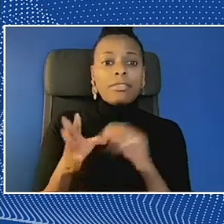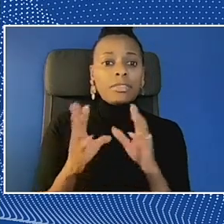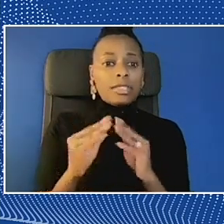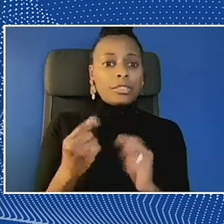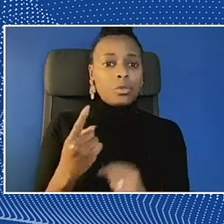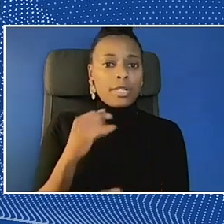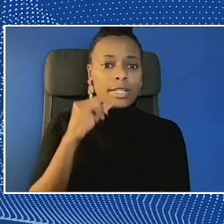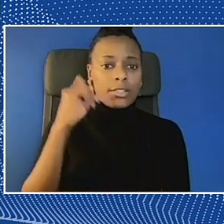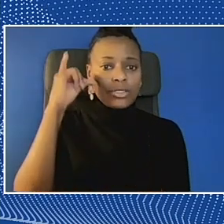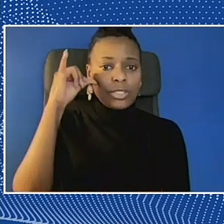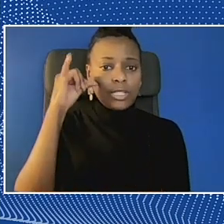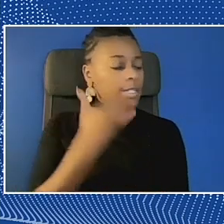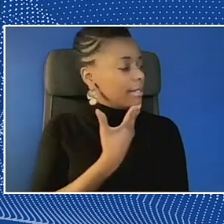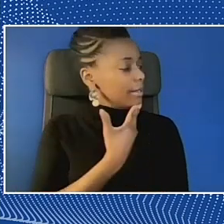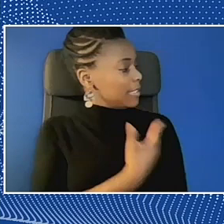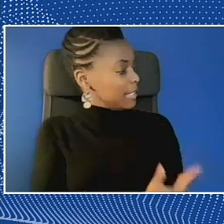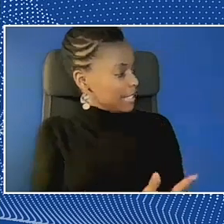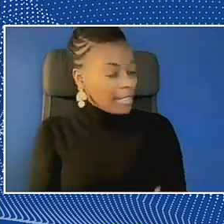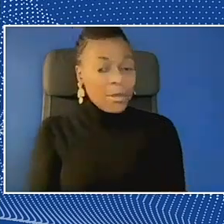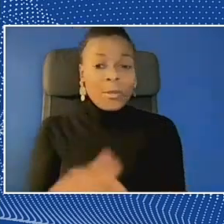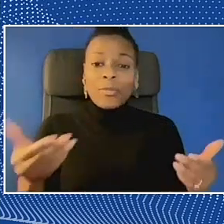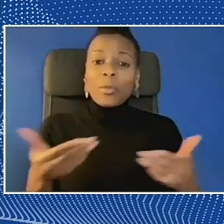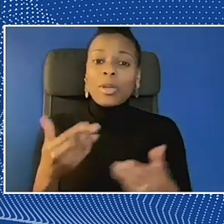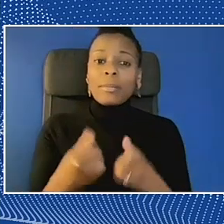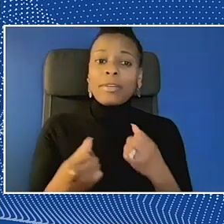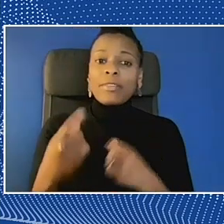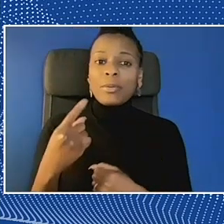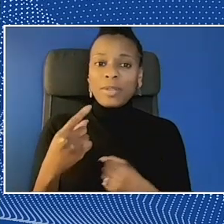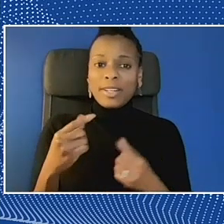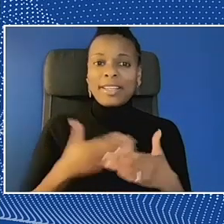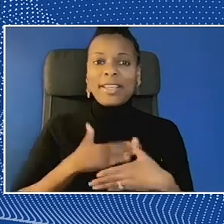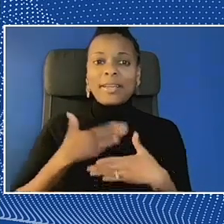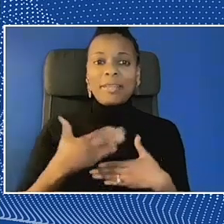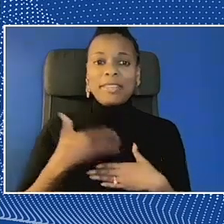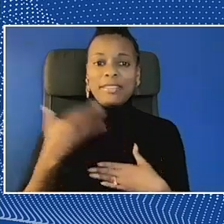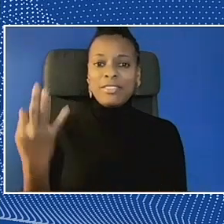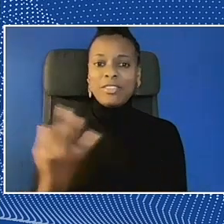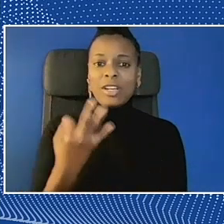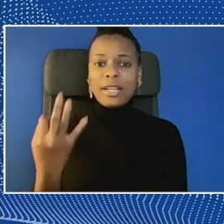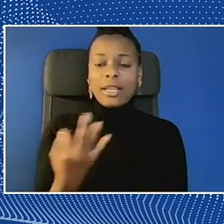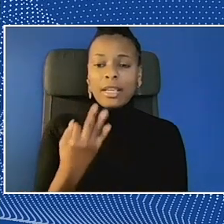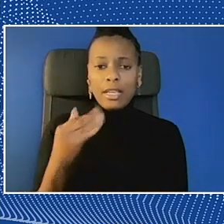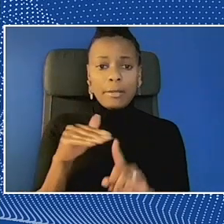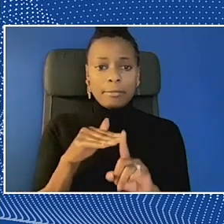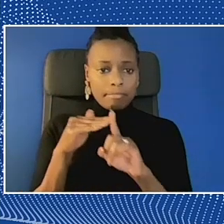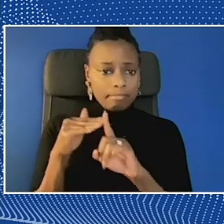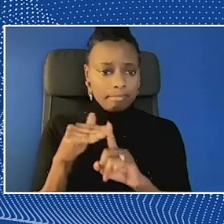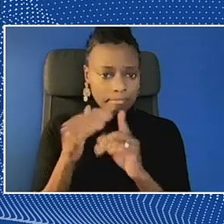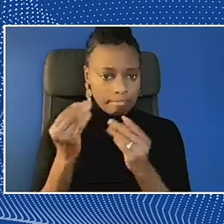Thank you, Brady. Welcome back everyone and Happy Friday. As a reminder, this is the final